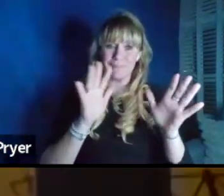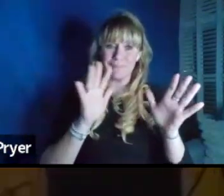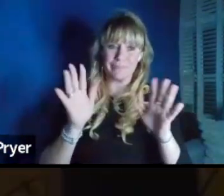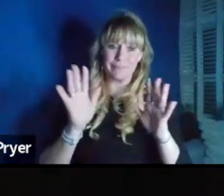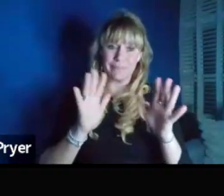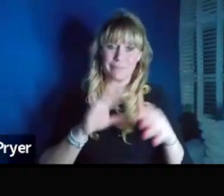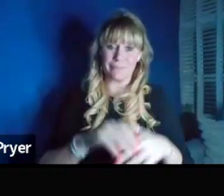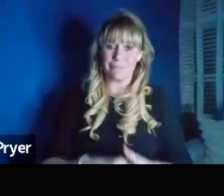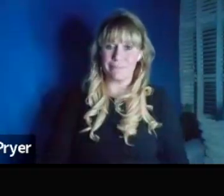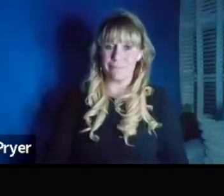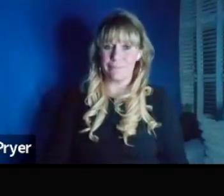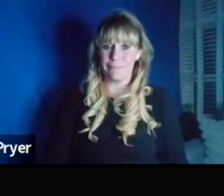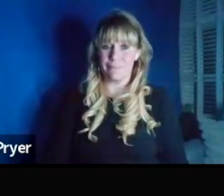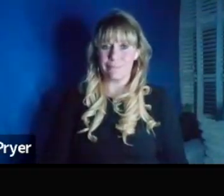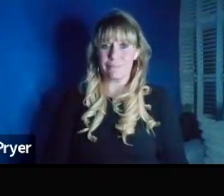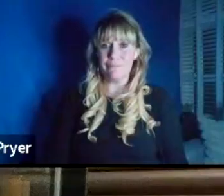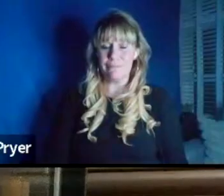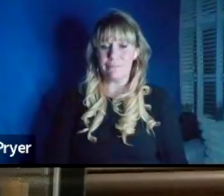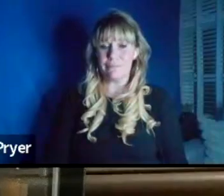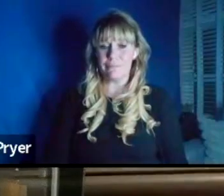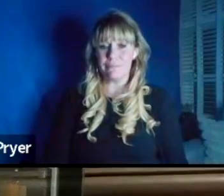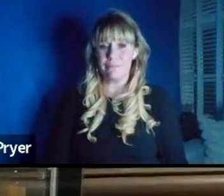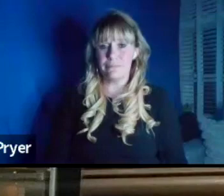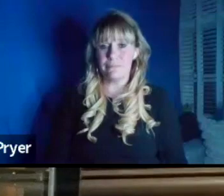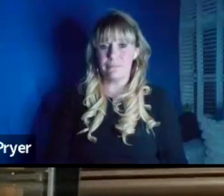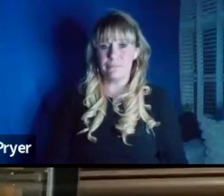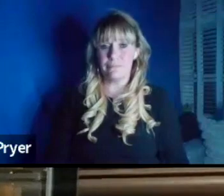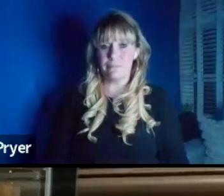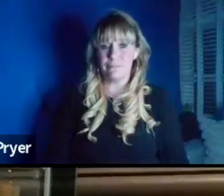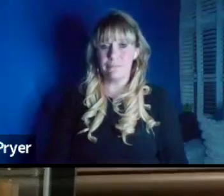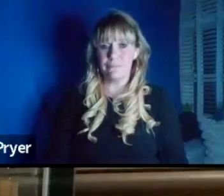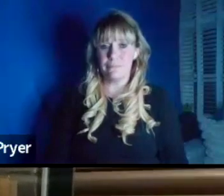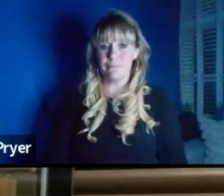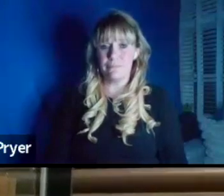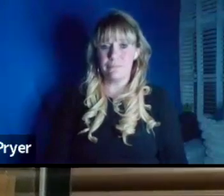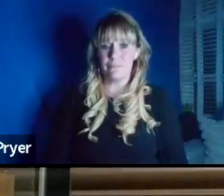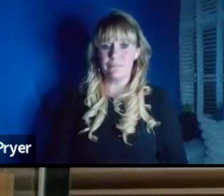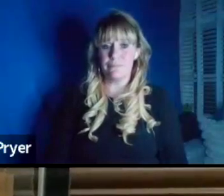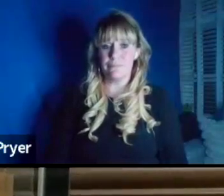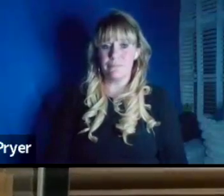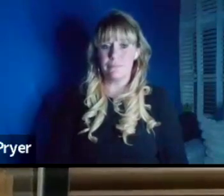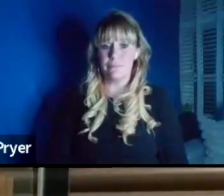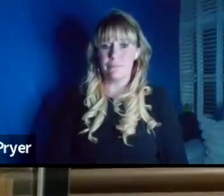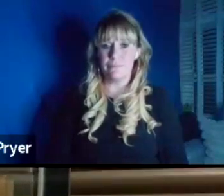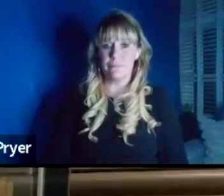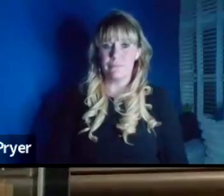Ooh, at the right time